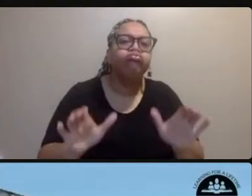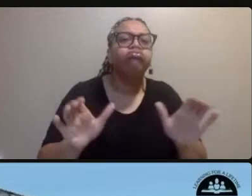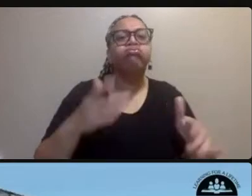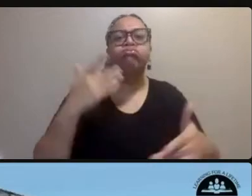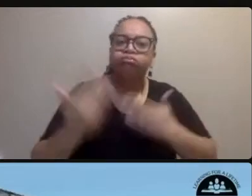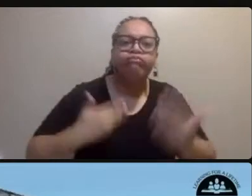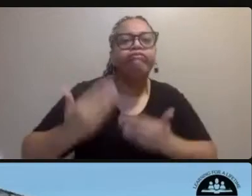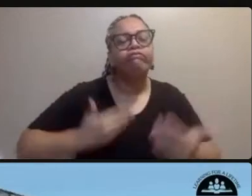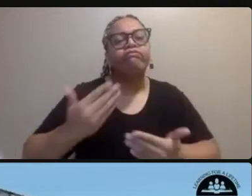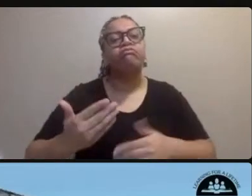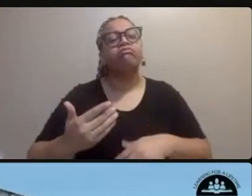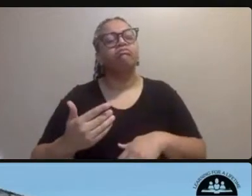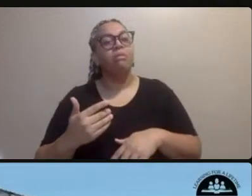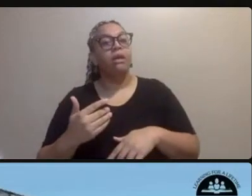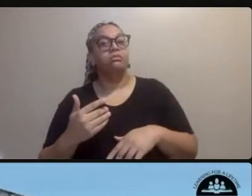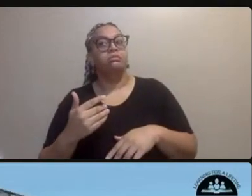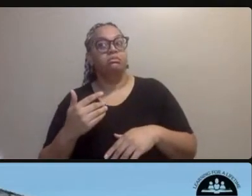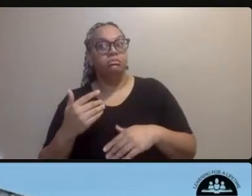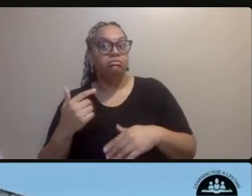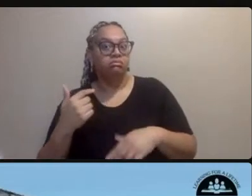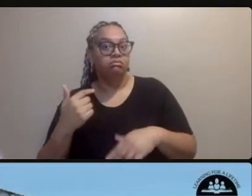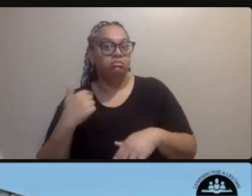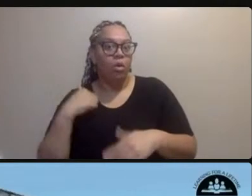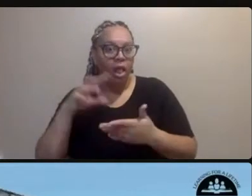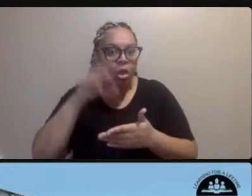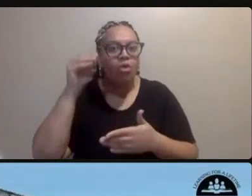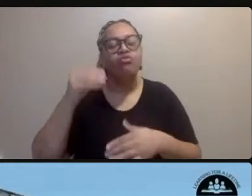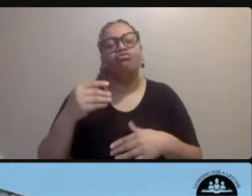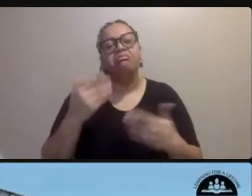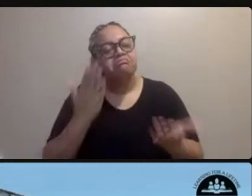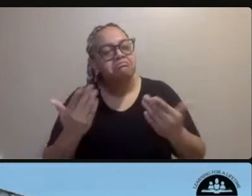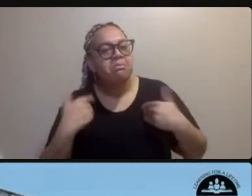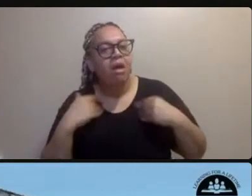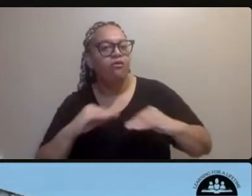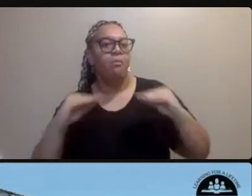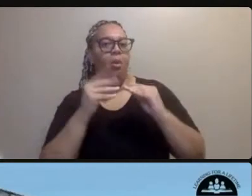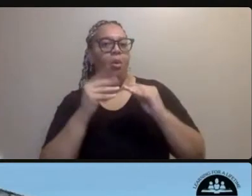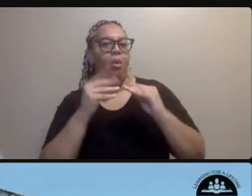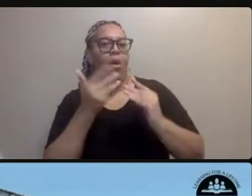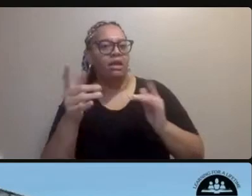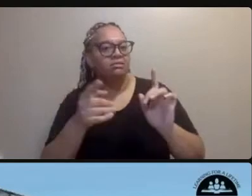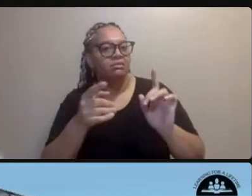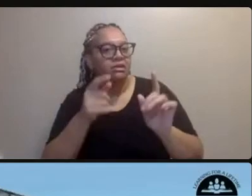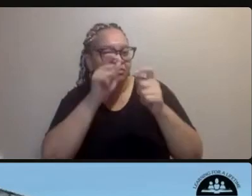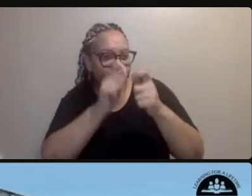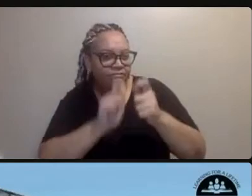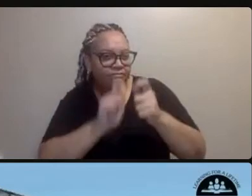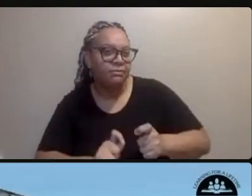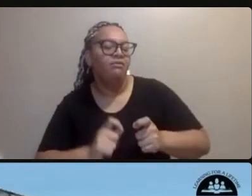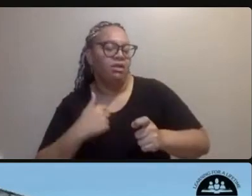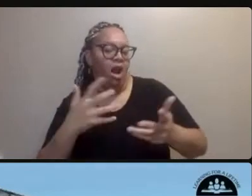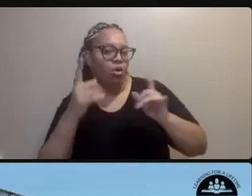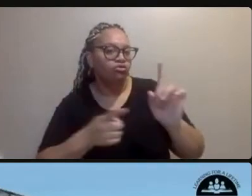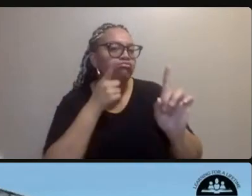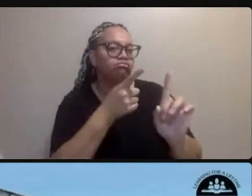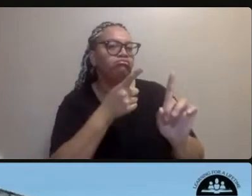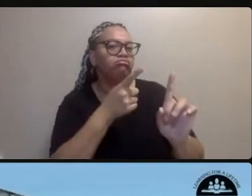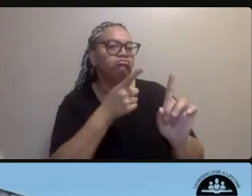AND ASK THE RIGHT QUESTIONS AND